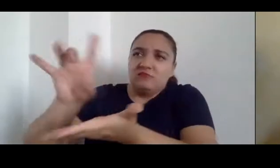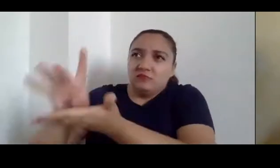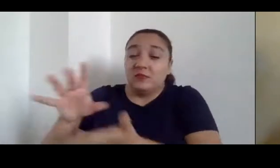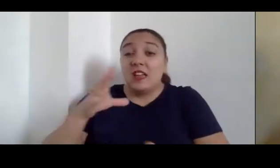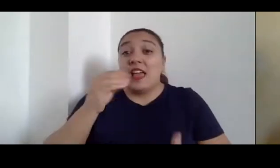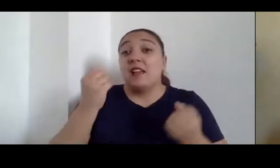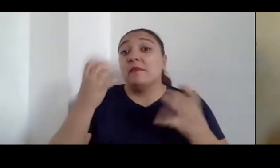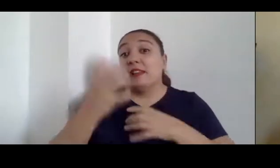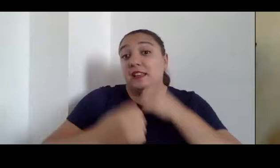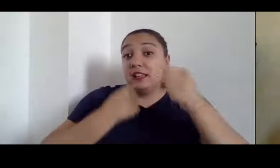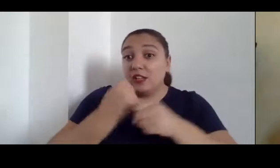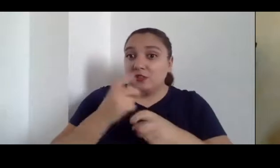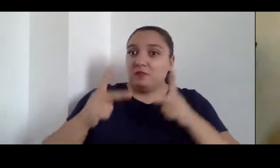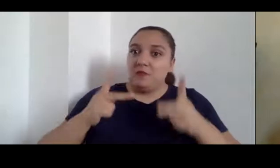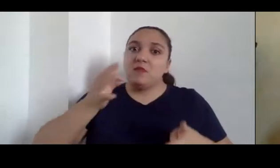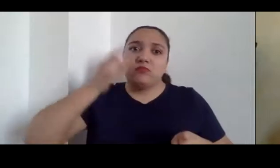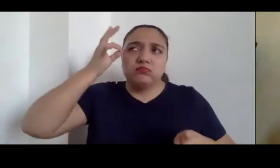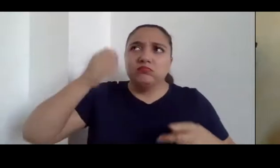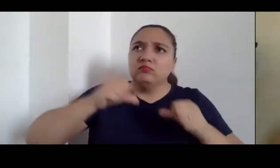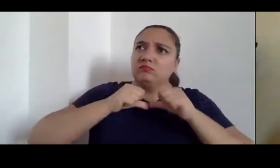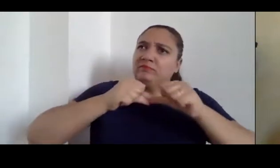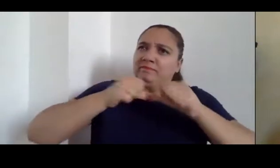of all indigenous and first nations peoples on Turtle